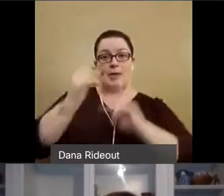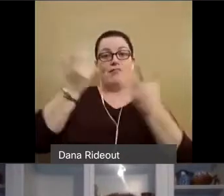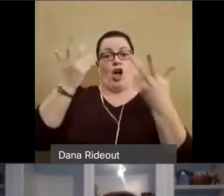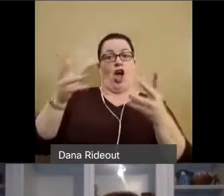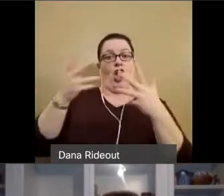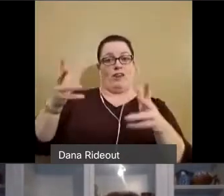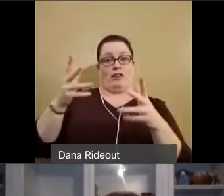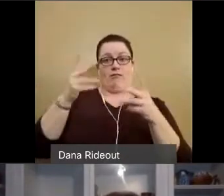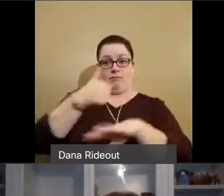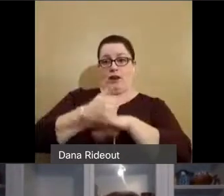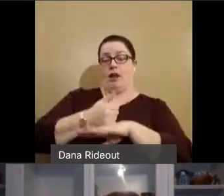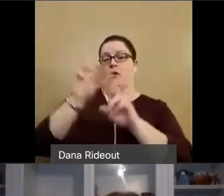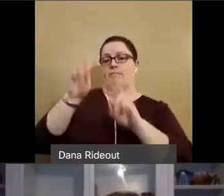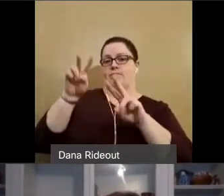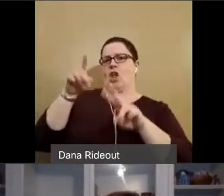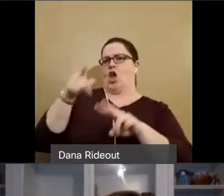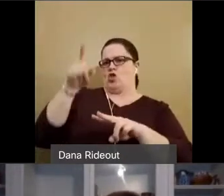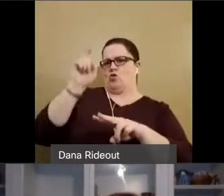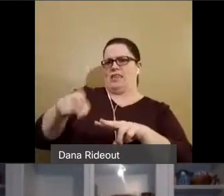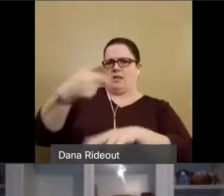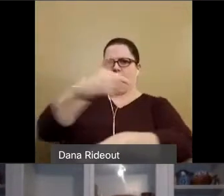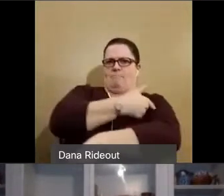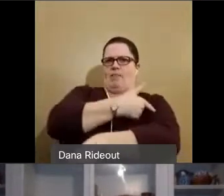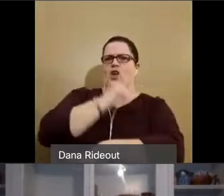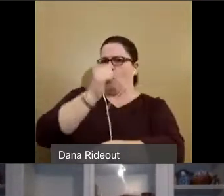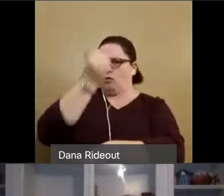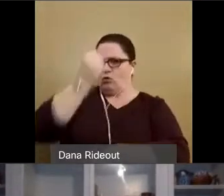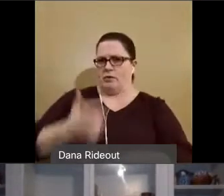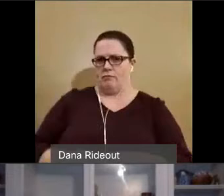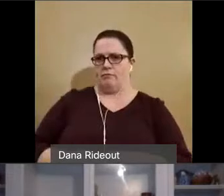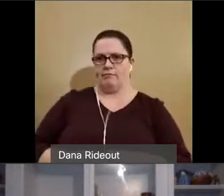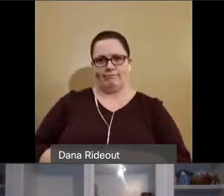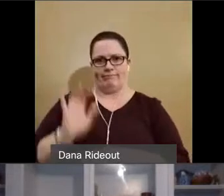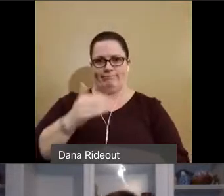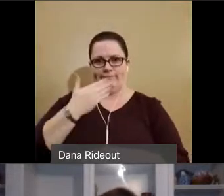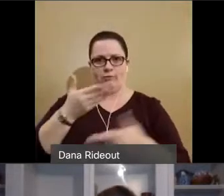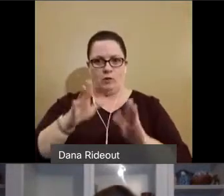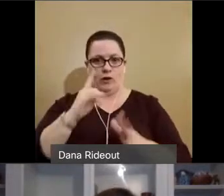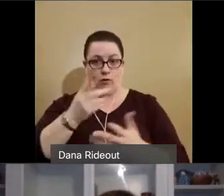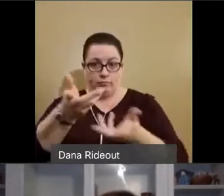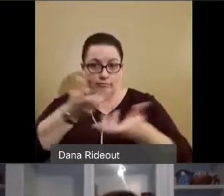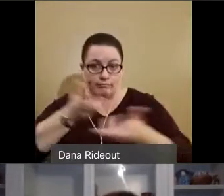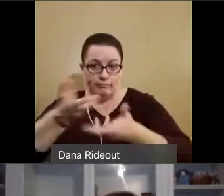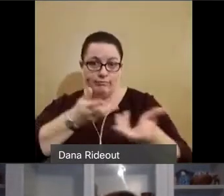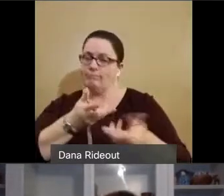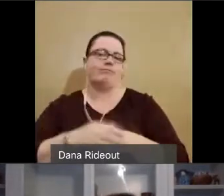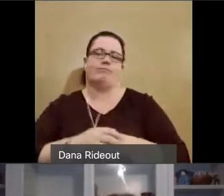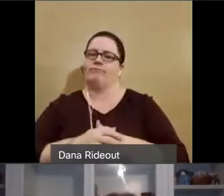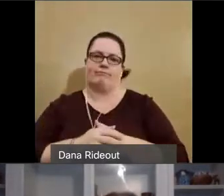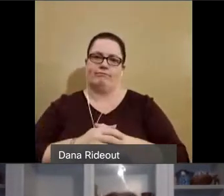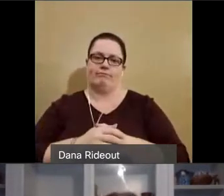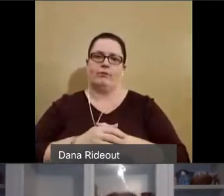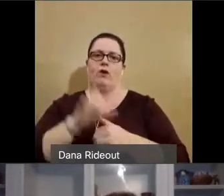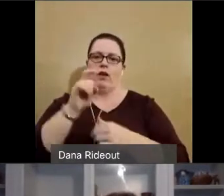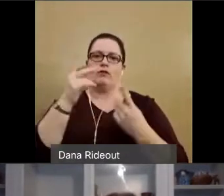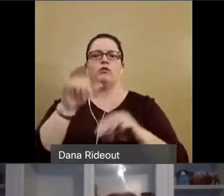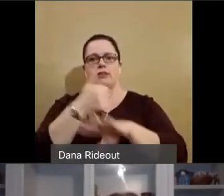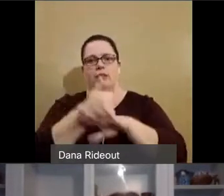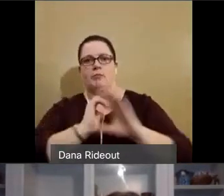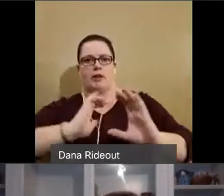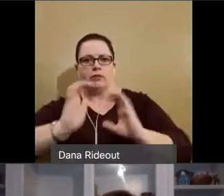Well, you need to take this vaccine don't be stupid about it. That's not a great way to talk to people, right? So, we have to actually have a conversation with them talk about their real fears.